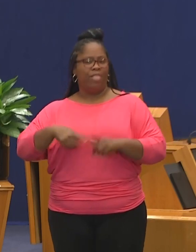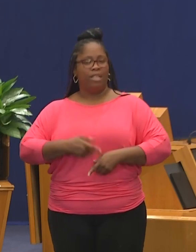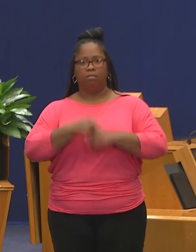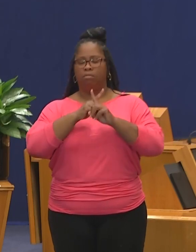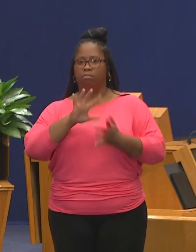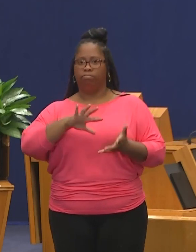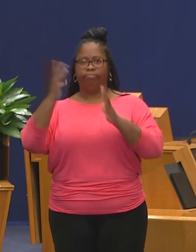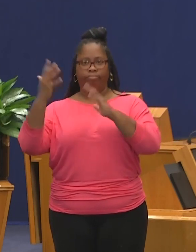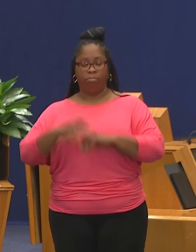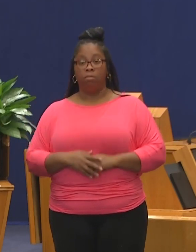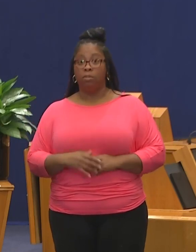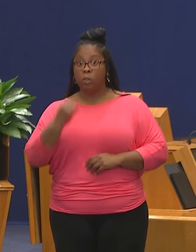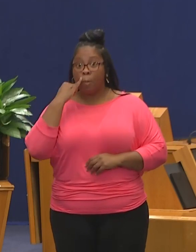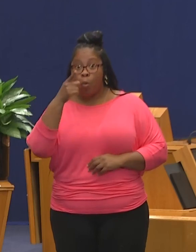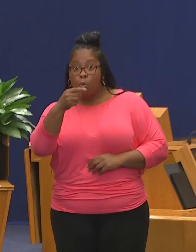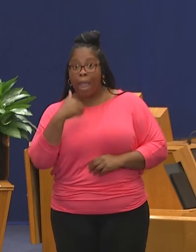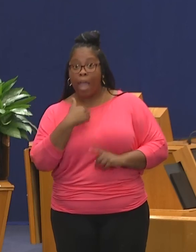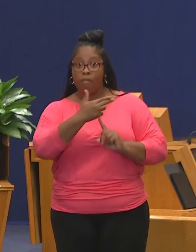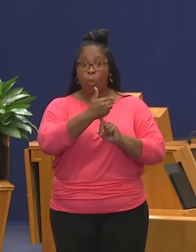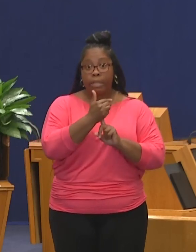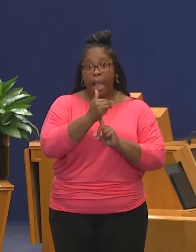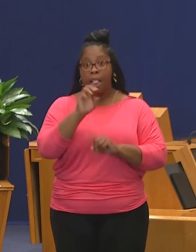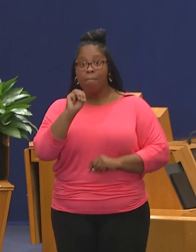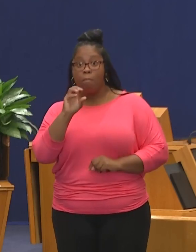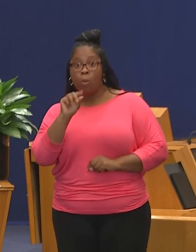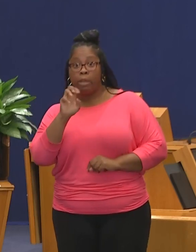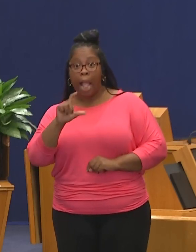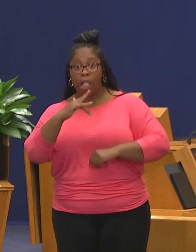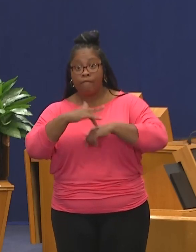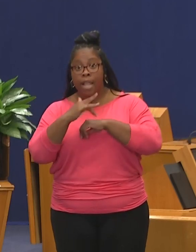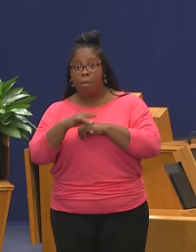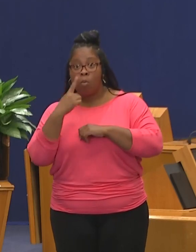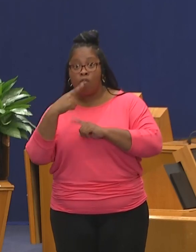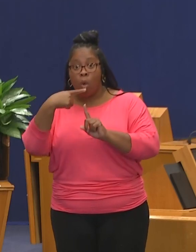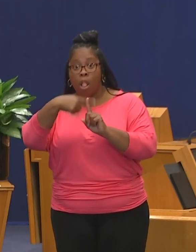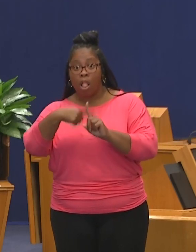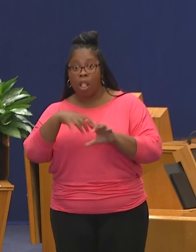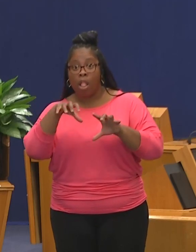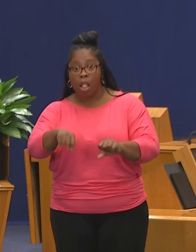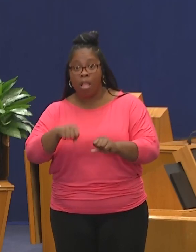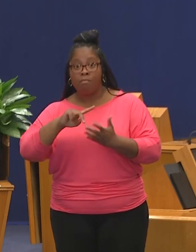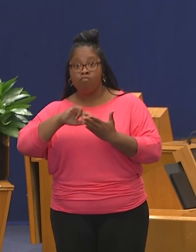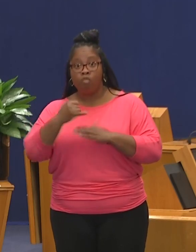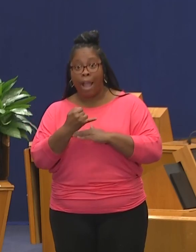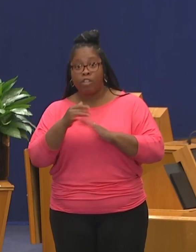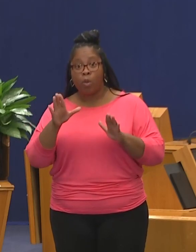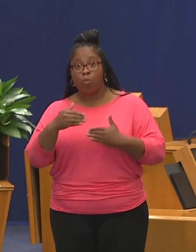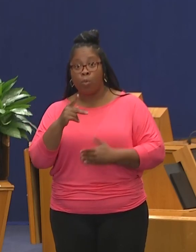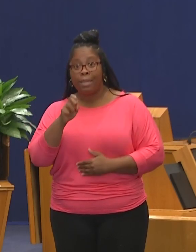DURING THE PUBLIC HEALTH CRISIS. IF YOU HAVE A HOTEL OR MOTEL